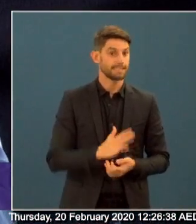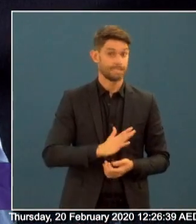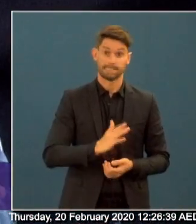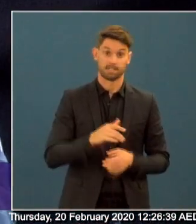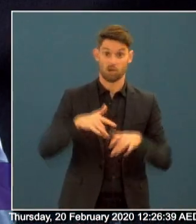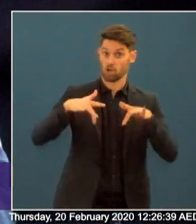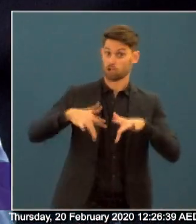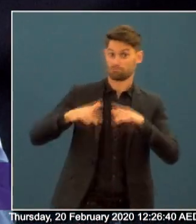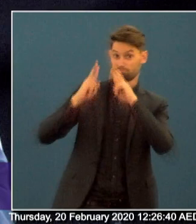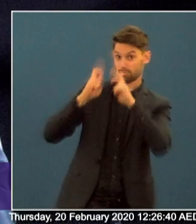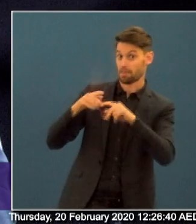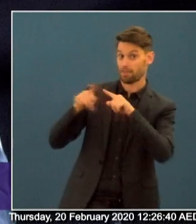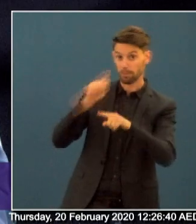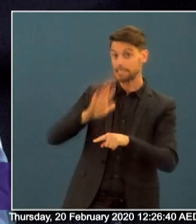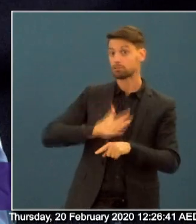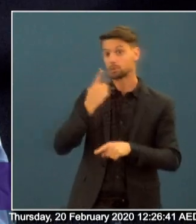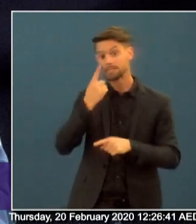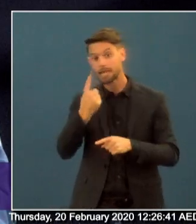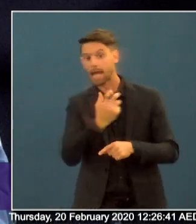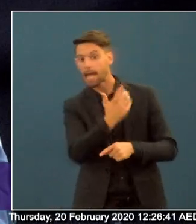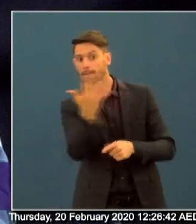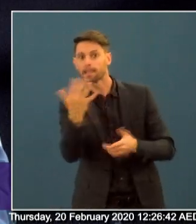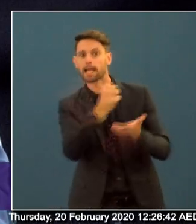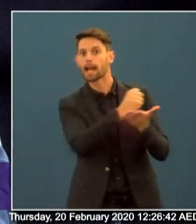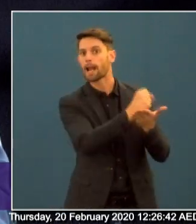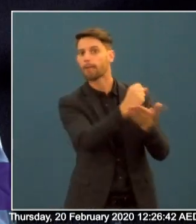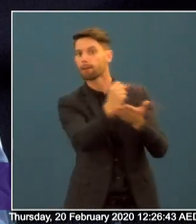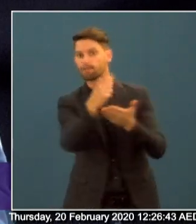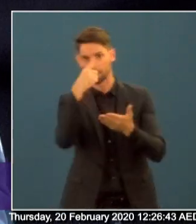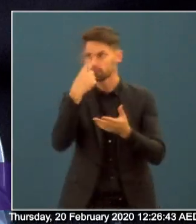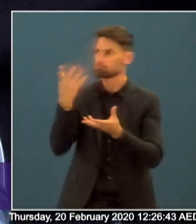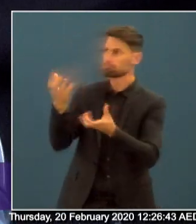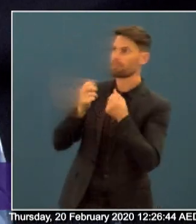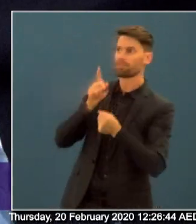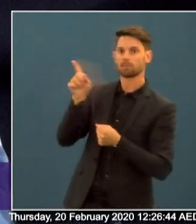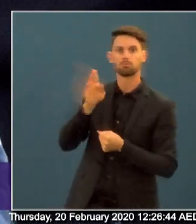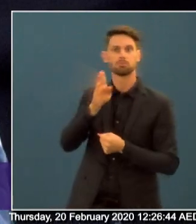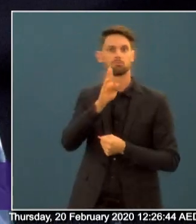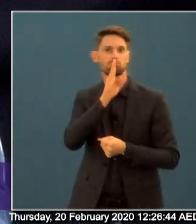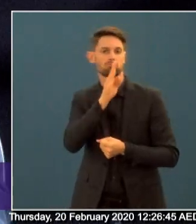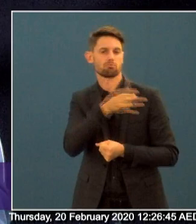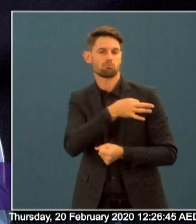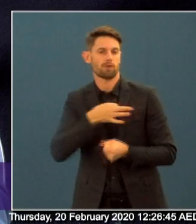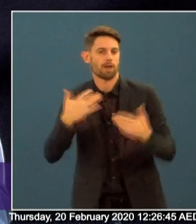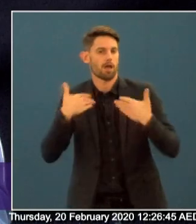the uptake of private health care for these groups. I'm not aware of research that exposes that.